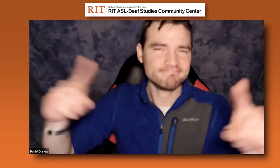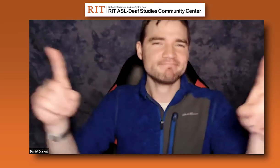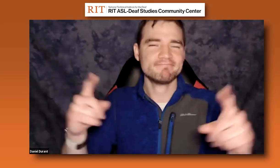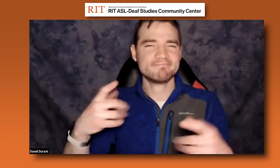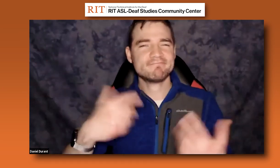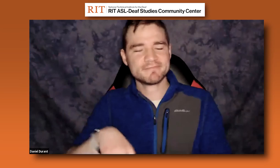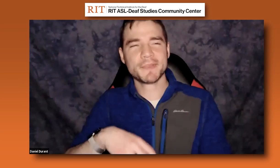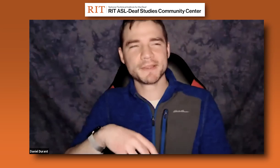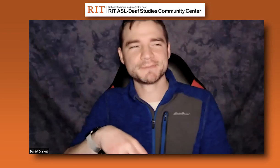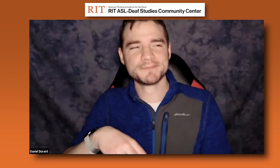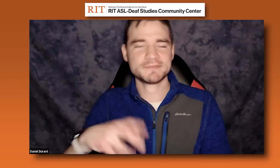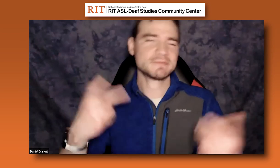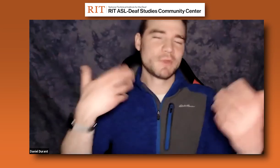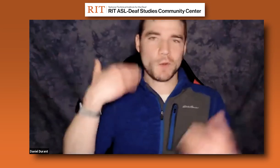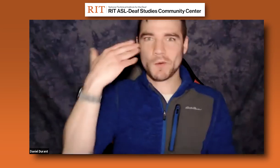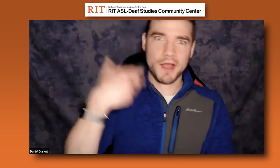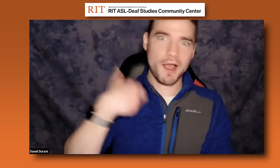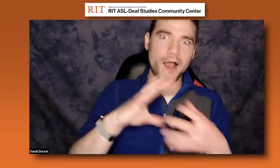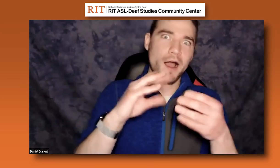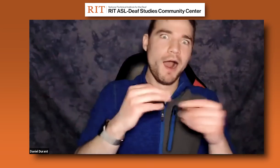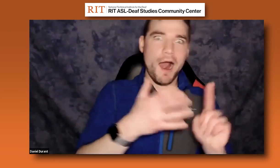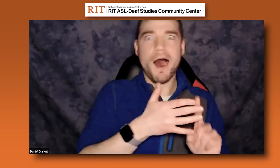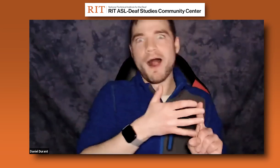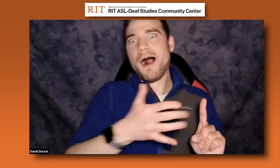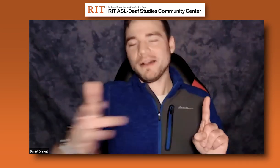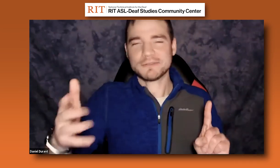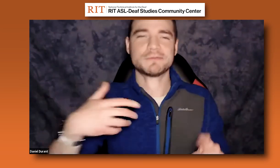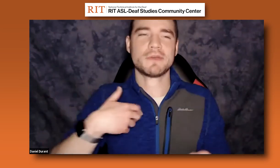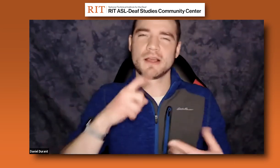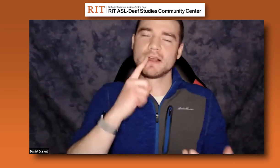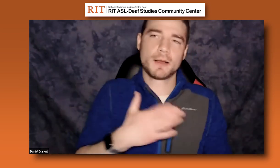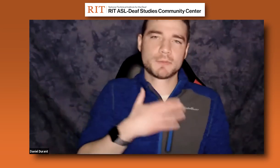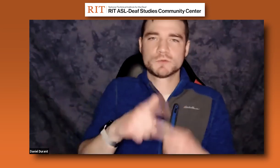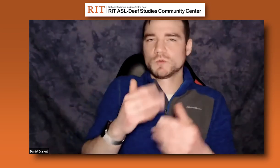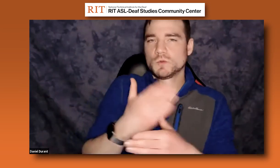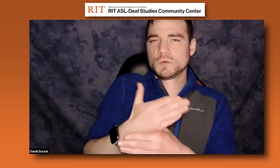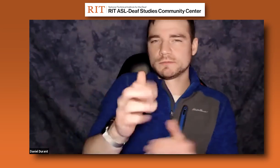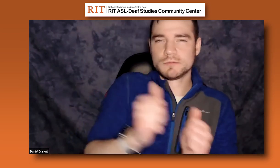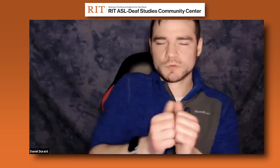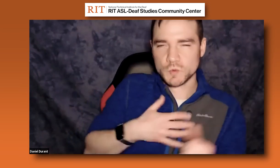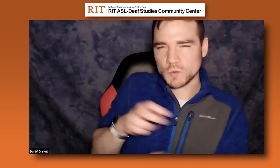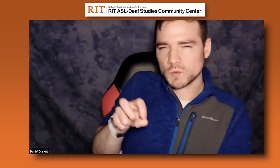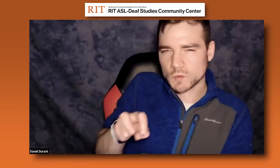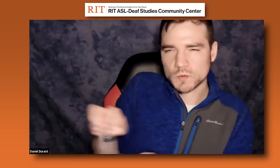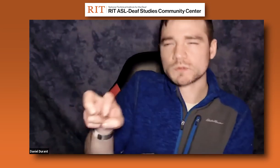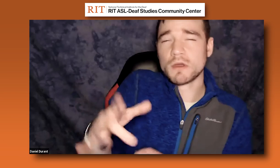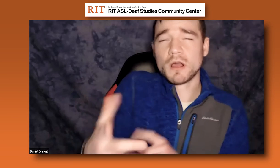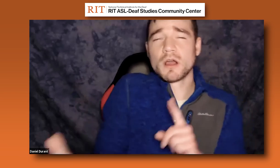to become successful in acting. I know I've been talking a lot, but now I'm--you know, I wanted